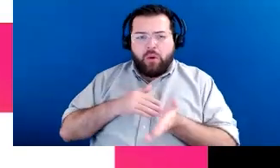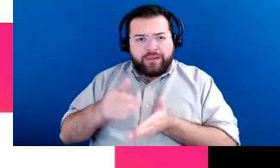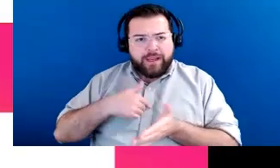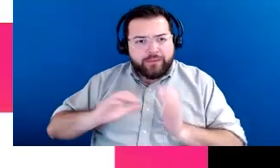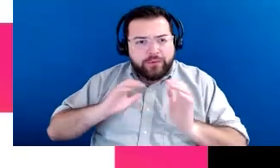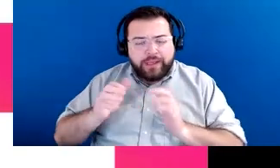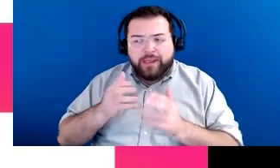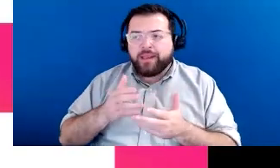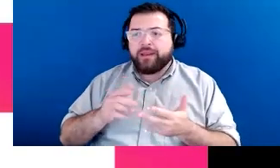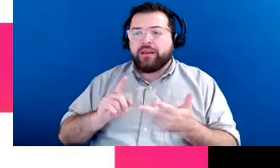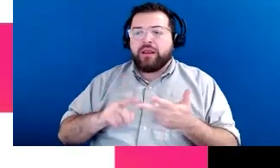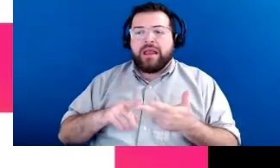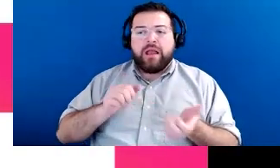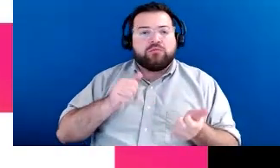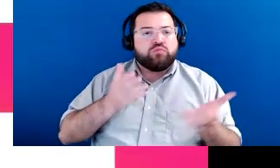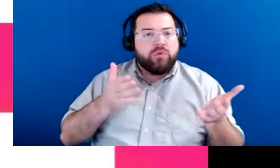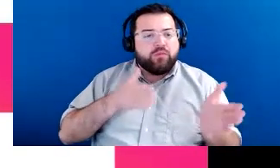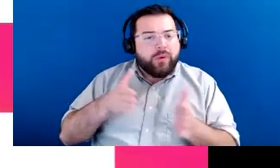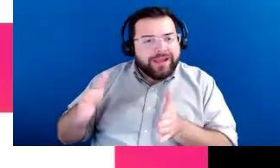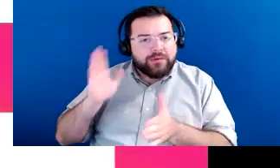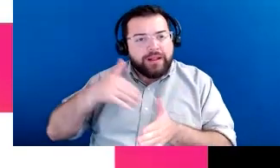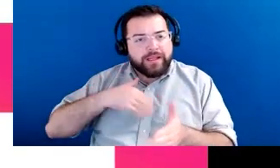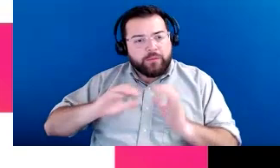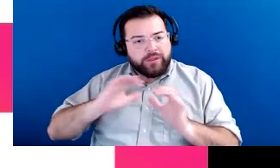that you're going to communicate with them, and then also letting them know